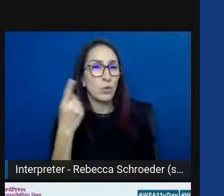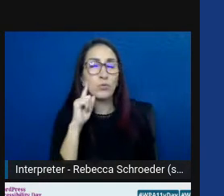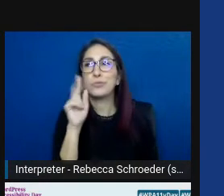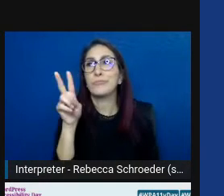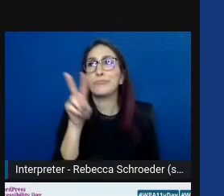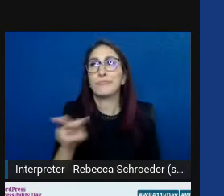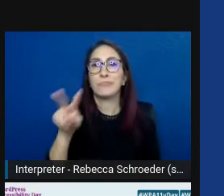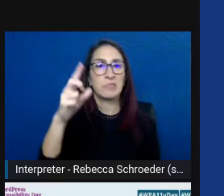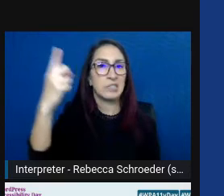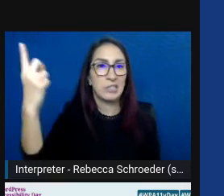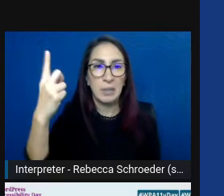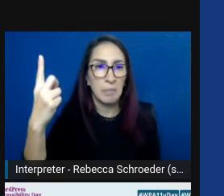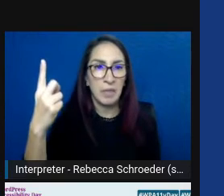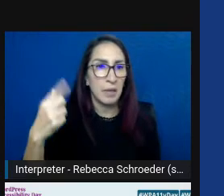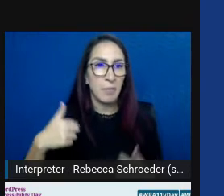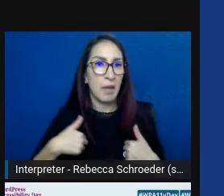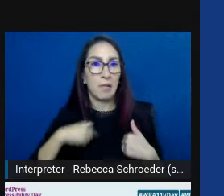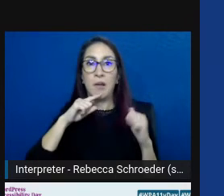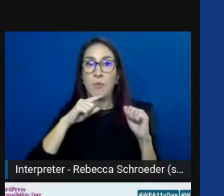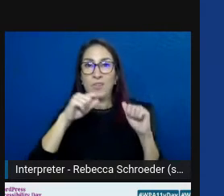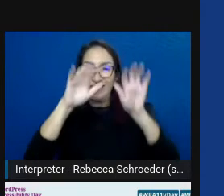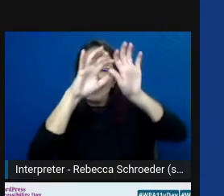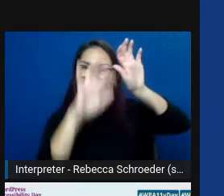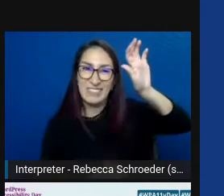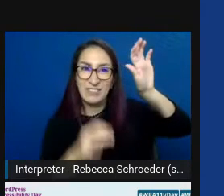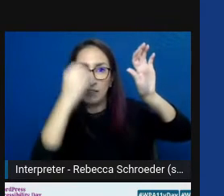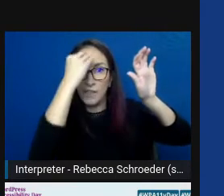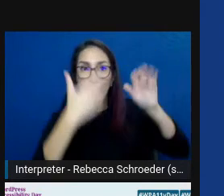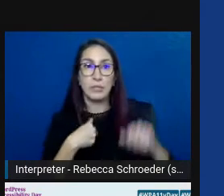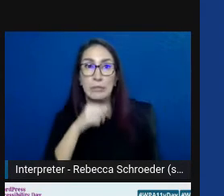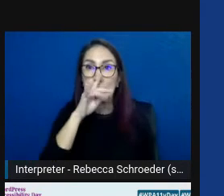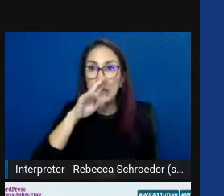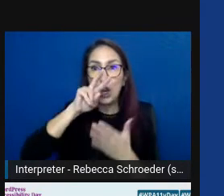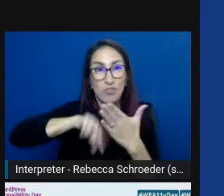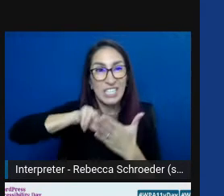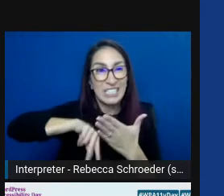I'm not going to read my slides, but I will speak to everything that's on them.